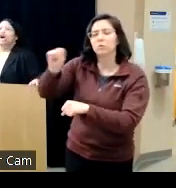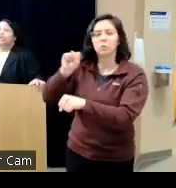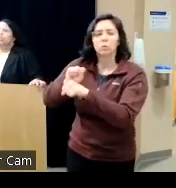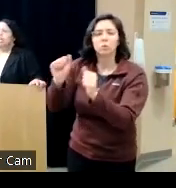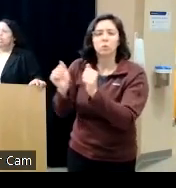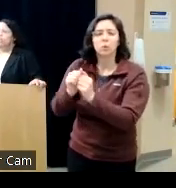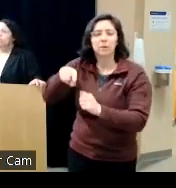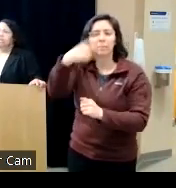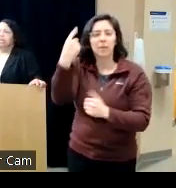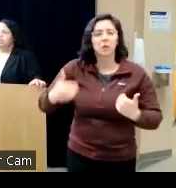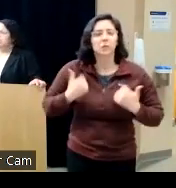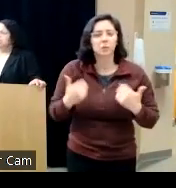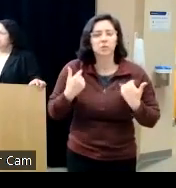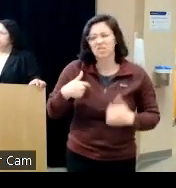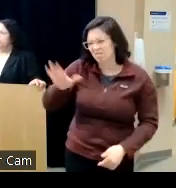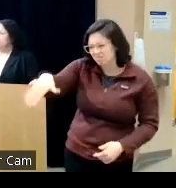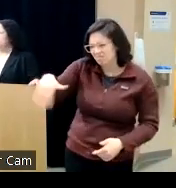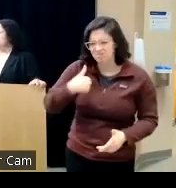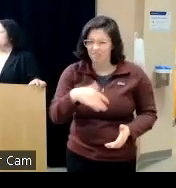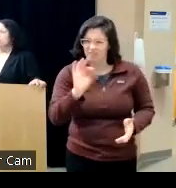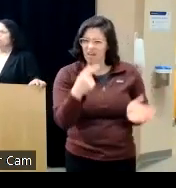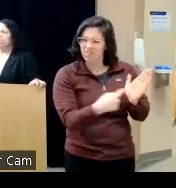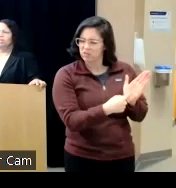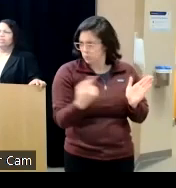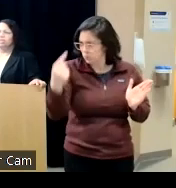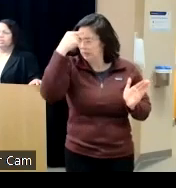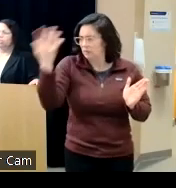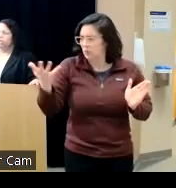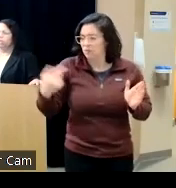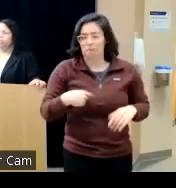black youth and I said this is what I found what do you think about this and he said well